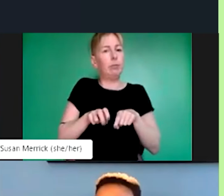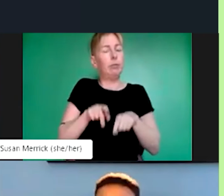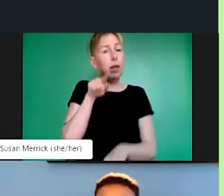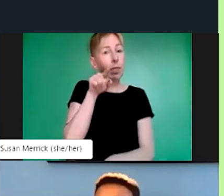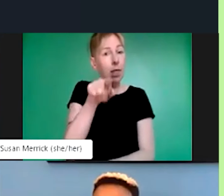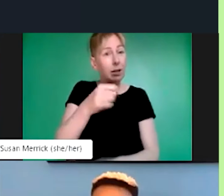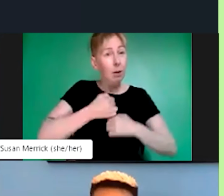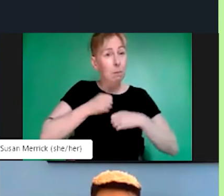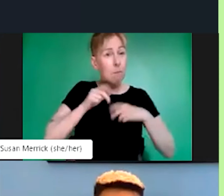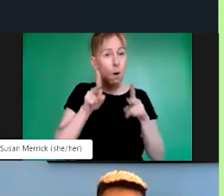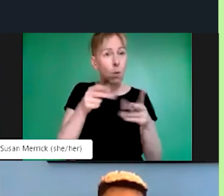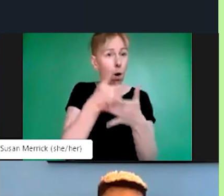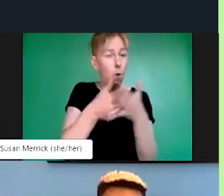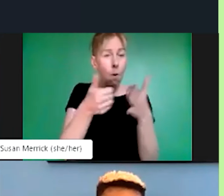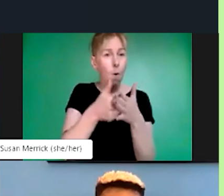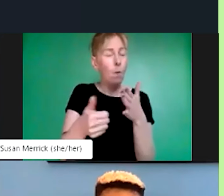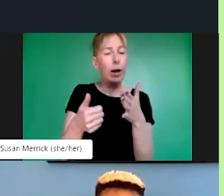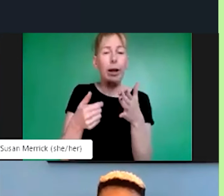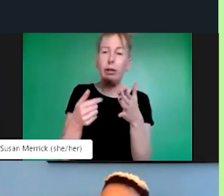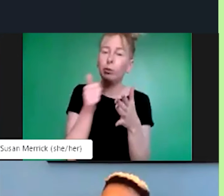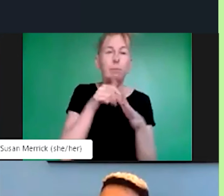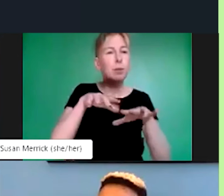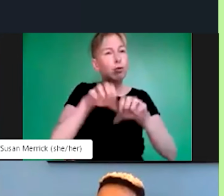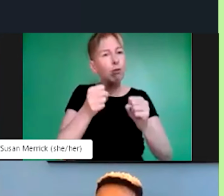I don't know until when. And it's sort of a philosophy,